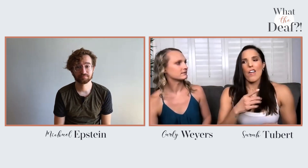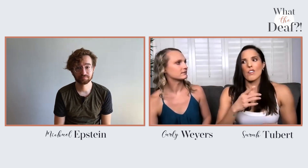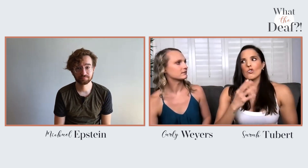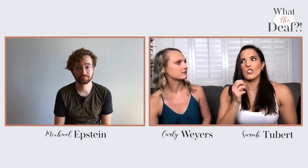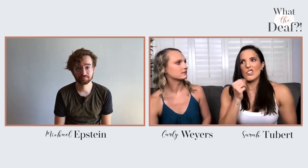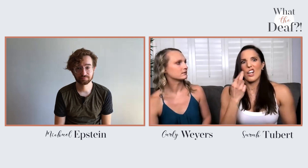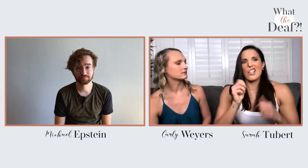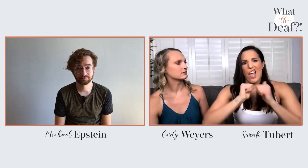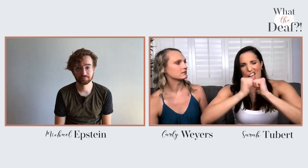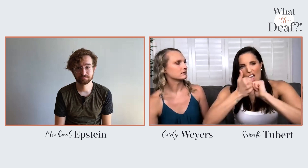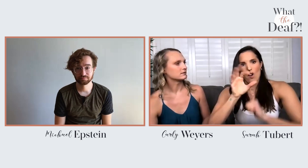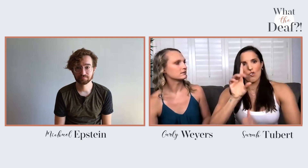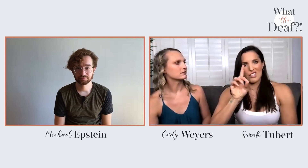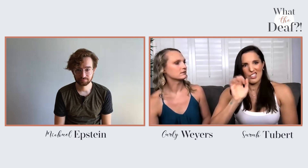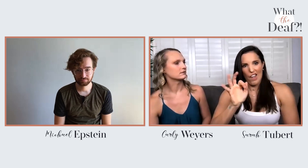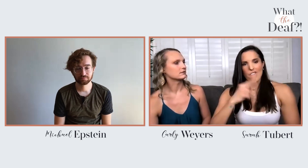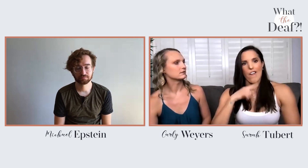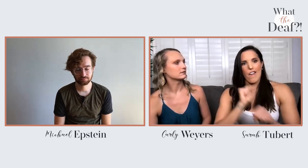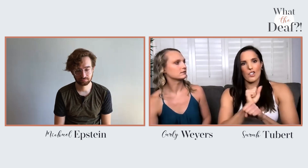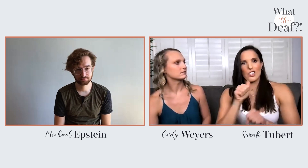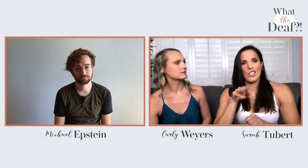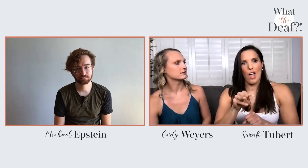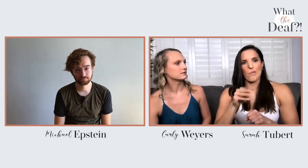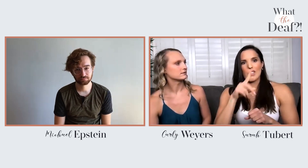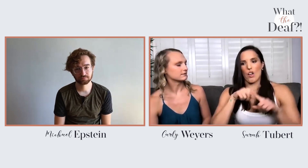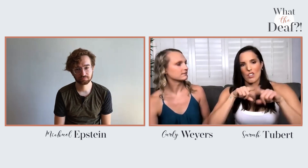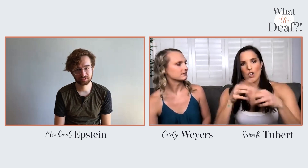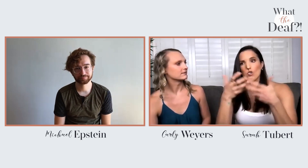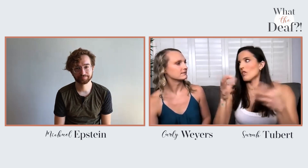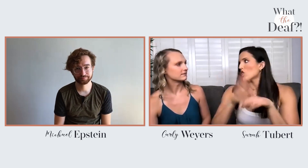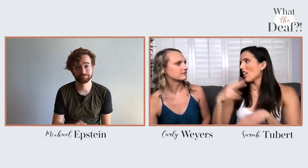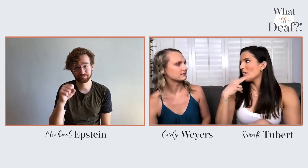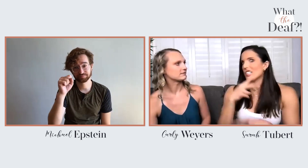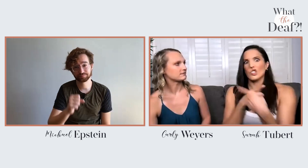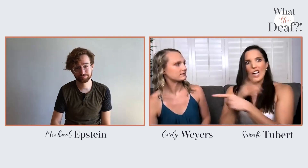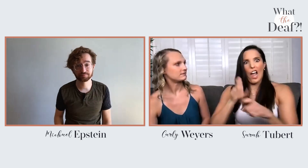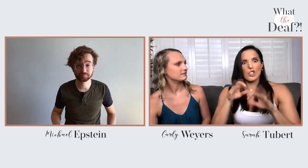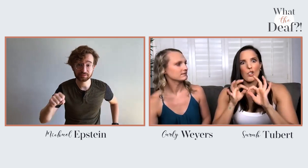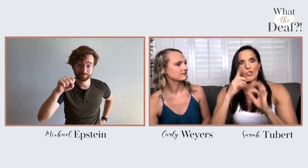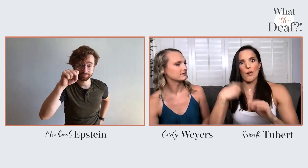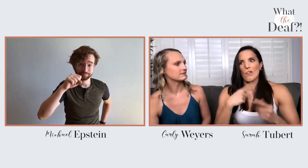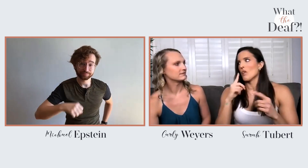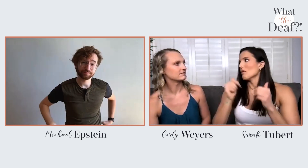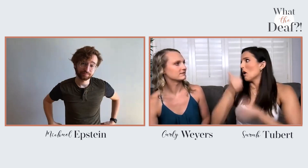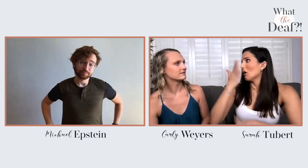that I didn't realize how deaf I actually am, because I rely so much on lip reading. I mean, even though Carly had to interpret for me